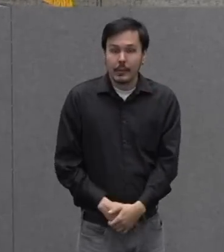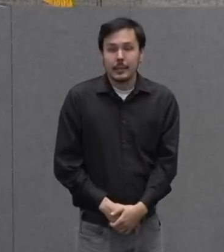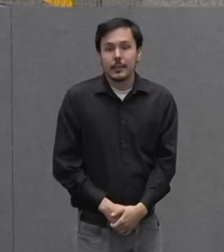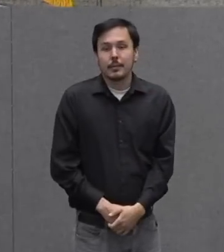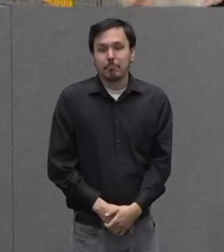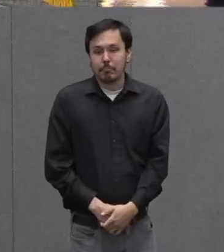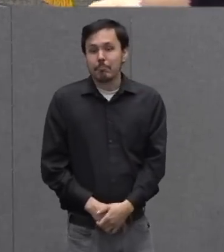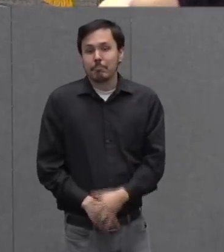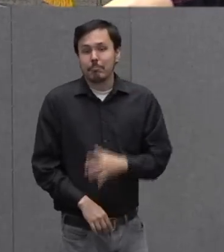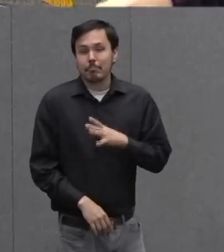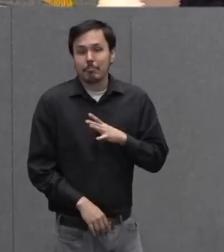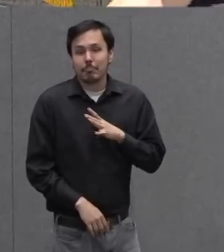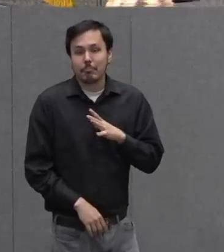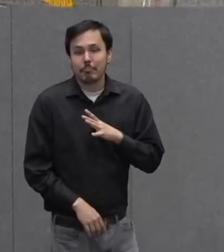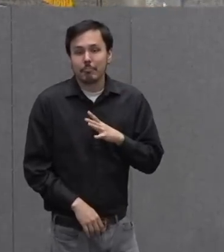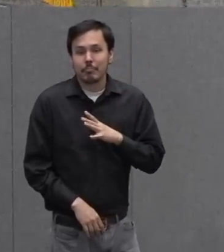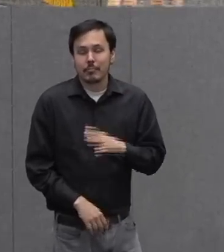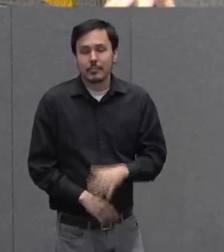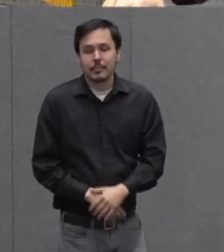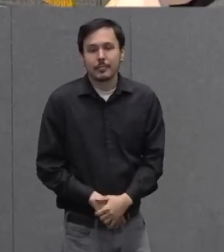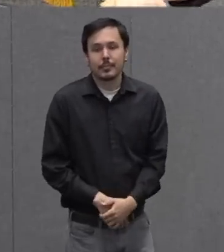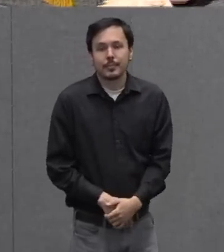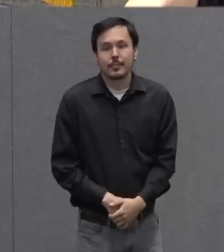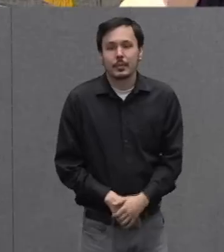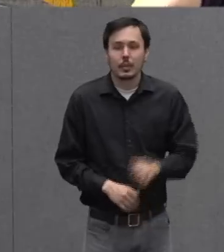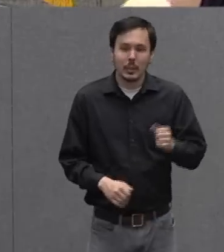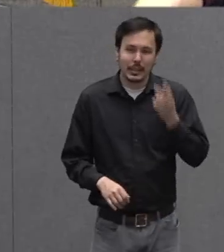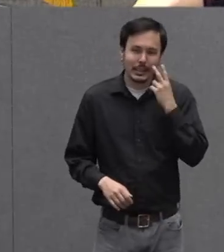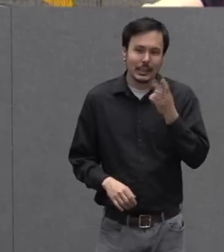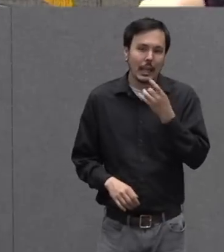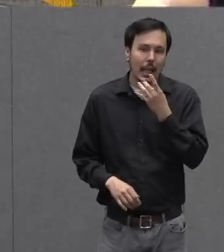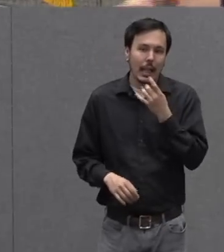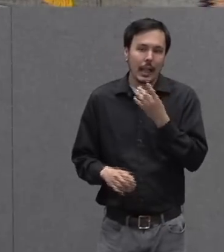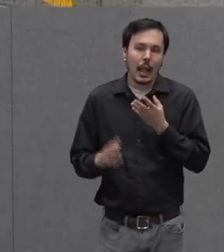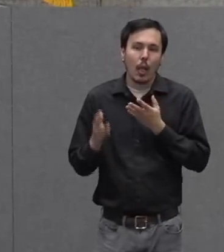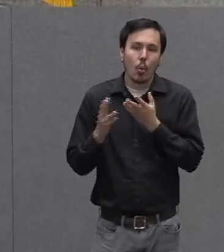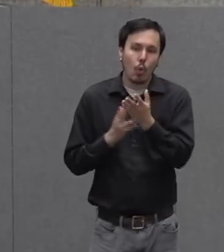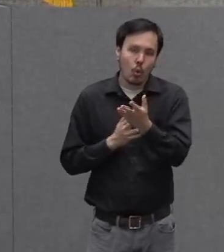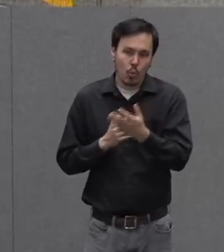Okay. This one, we can see light passing through it.